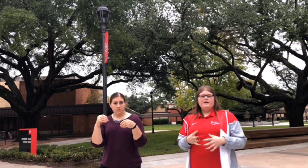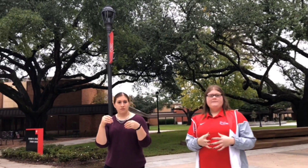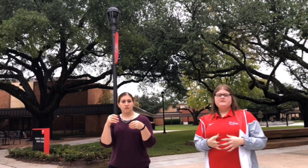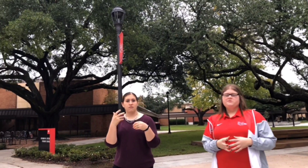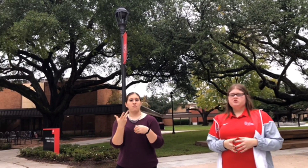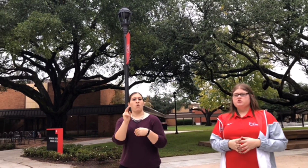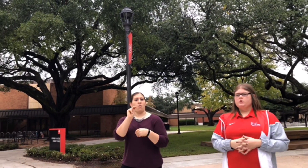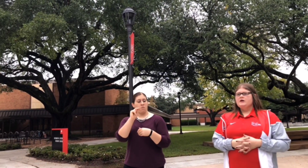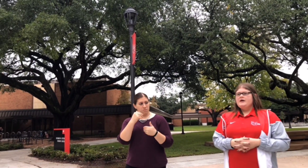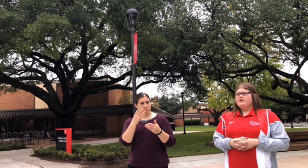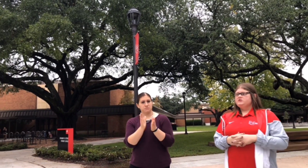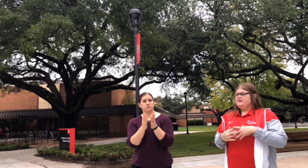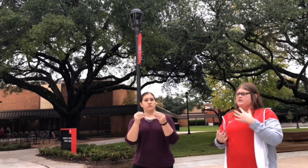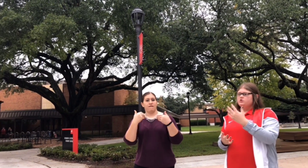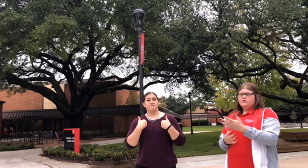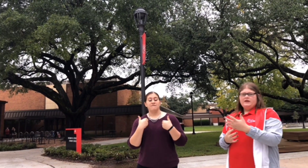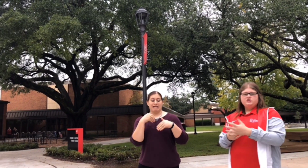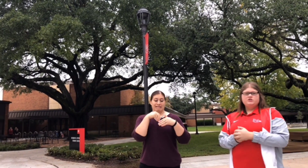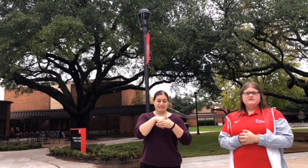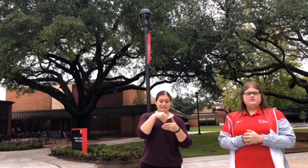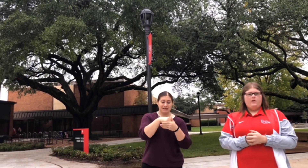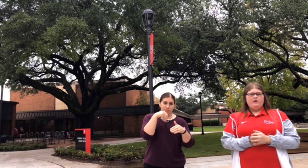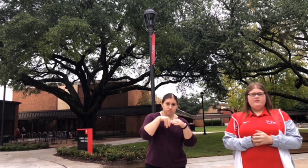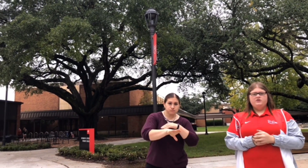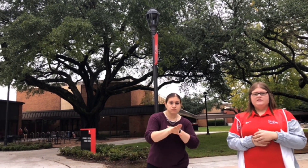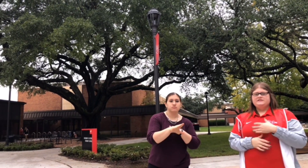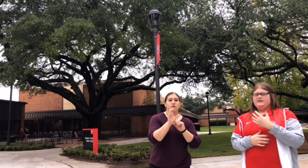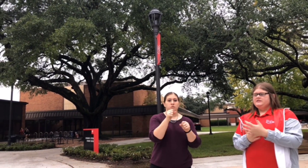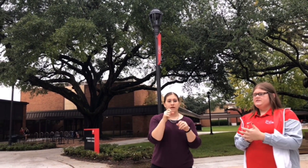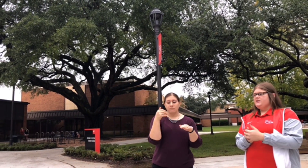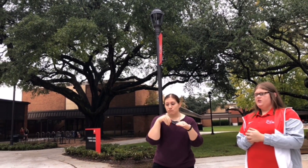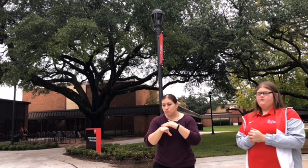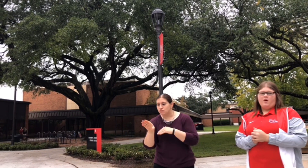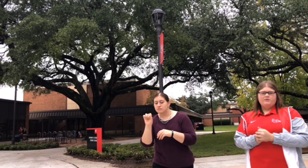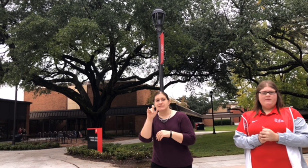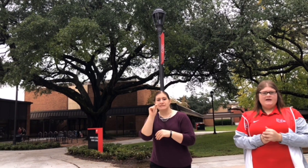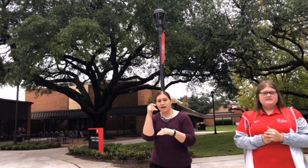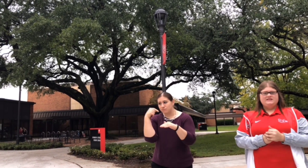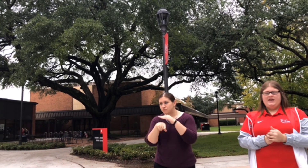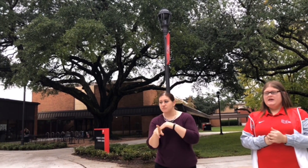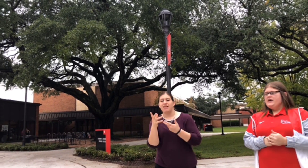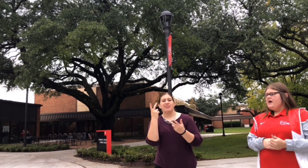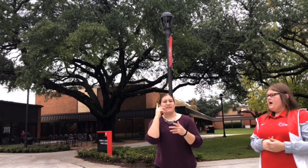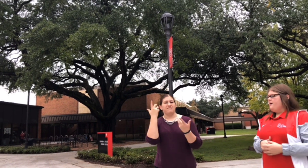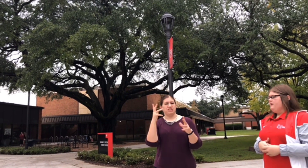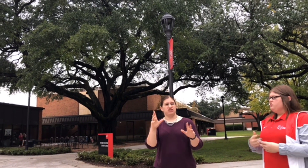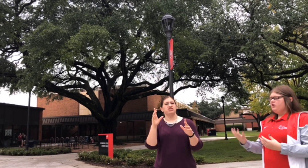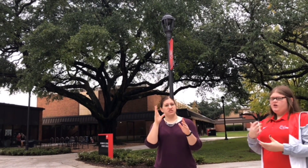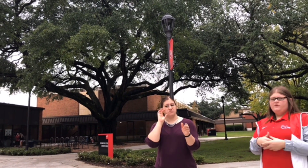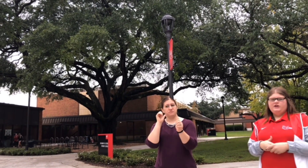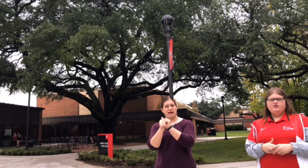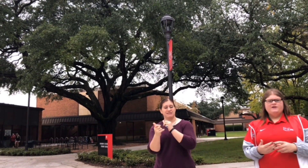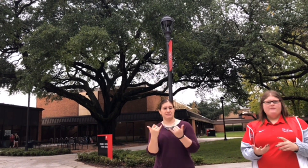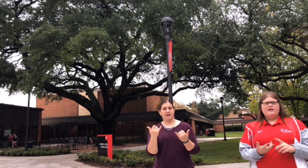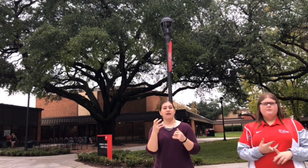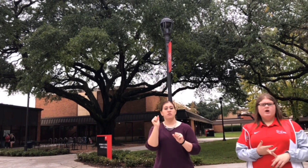campus bookstore, there's an indoor entrance as well that you can see in the Set. You can go in there to buy Lamar